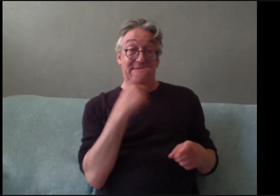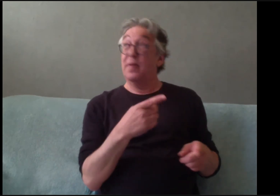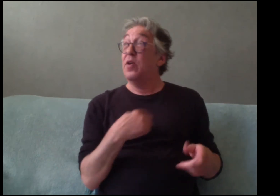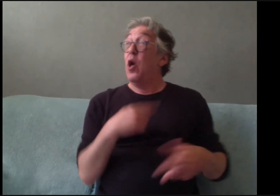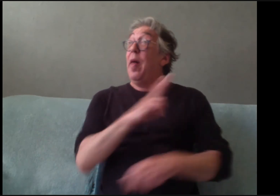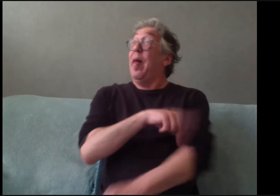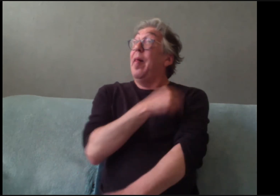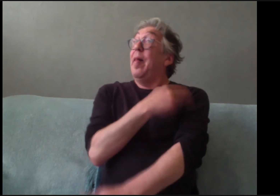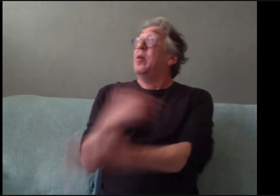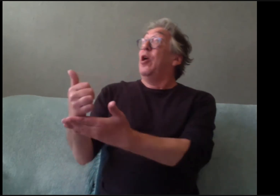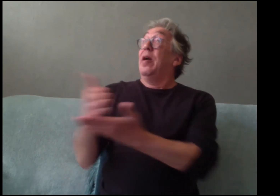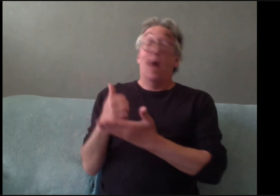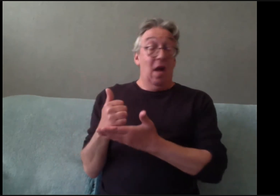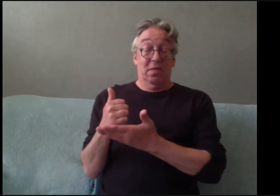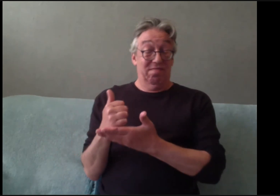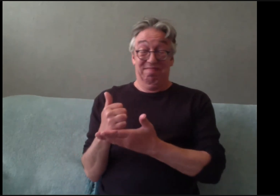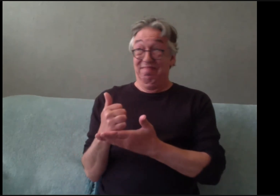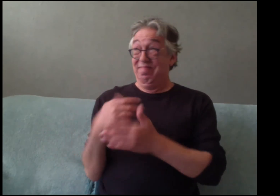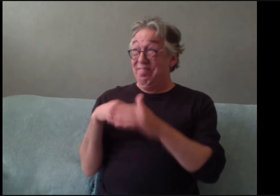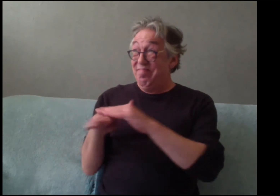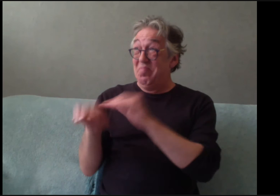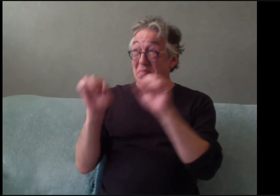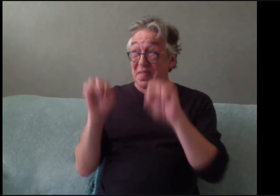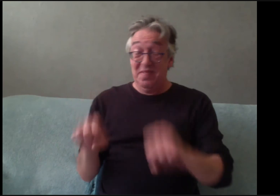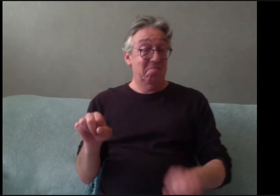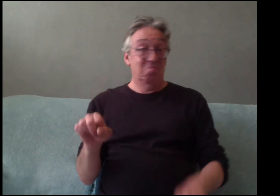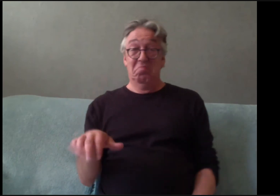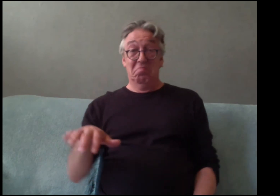There's been reports of parents being told